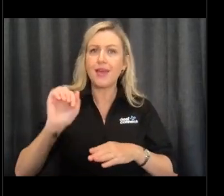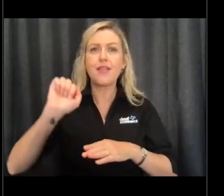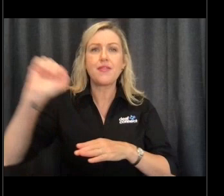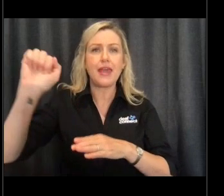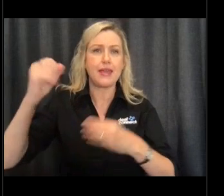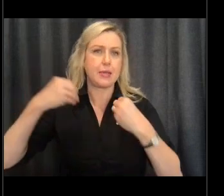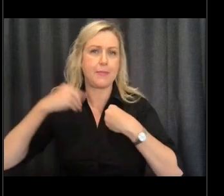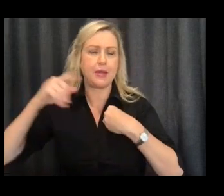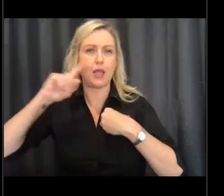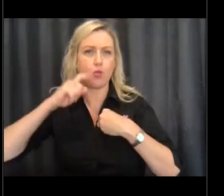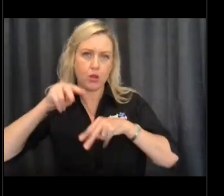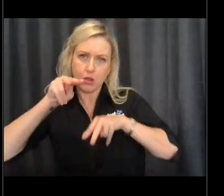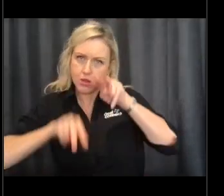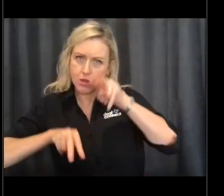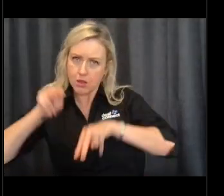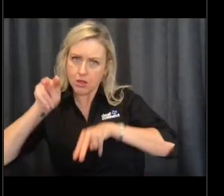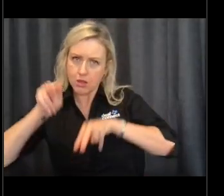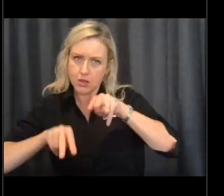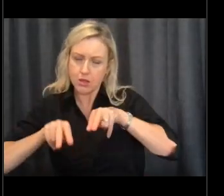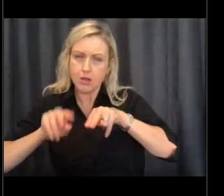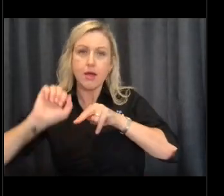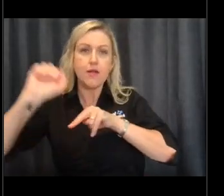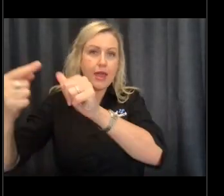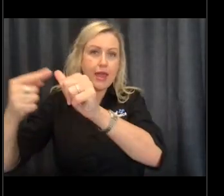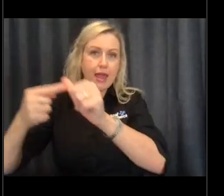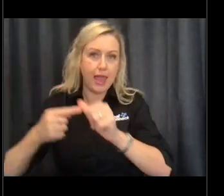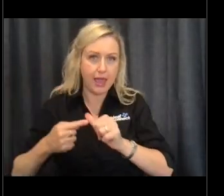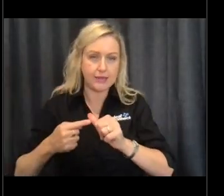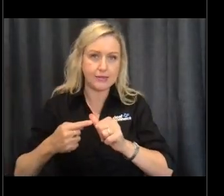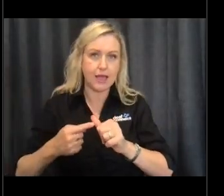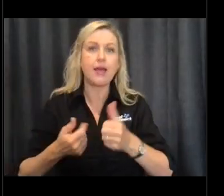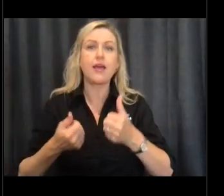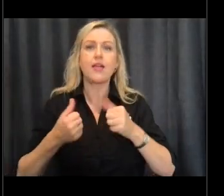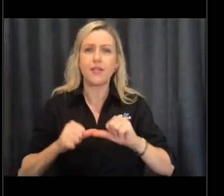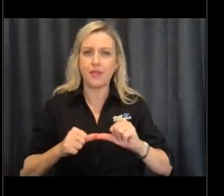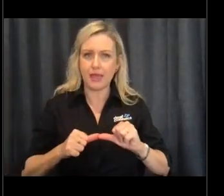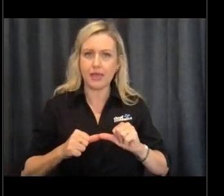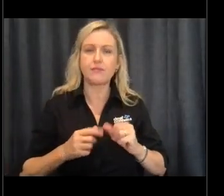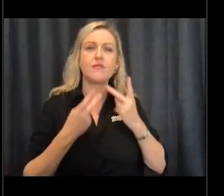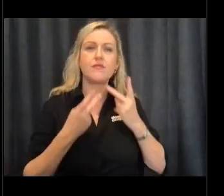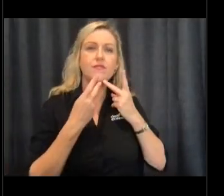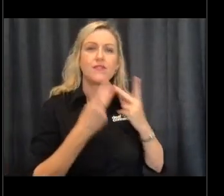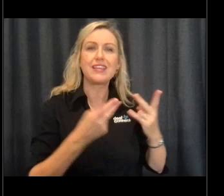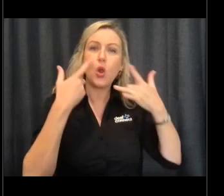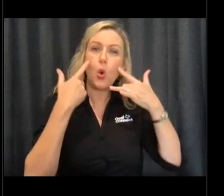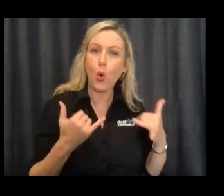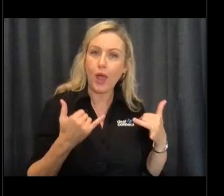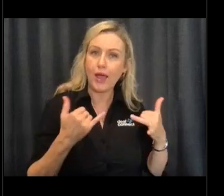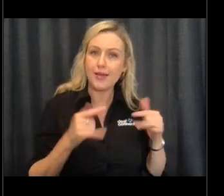come back, that's when you come to a lawyer, like us, to say - if they deny it come to